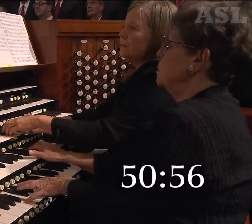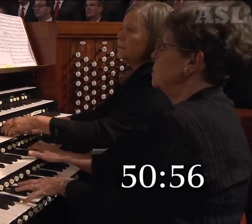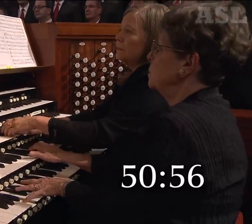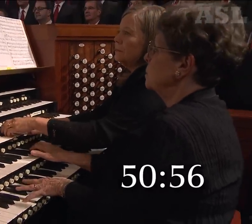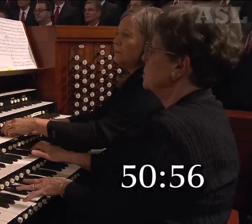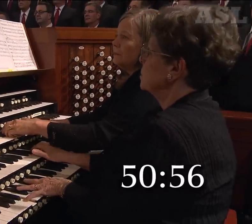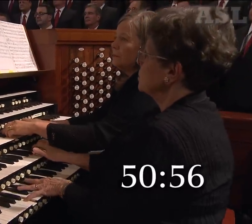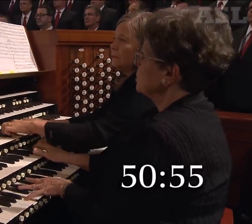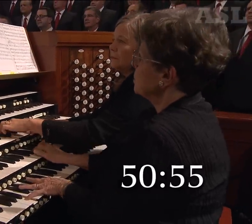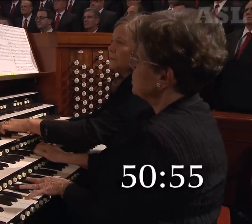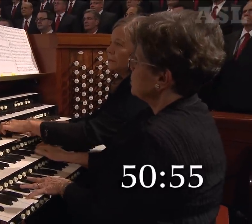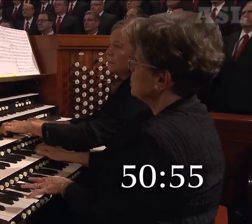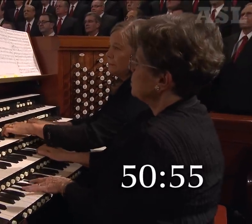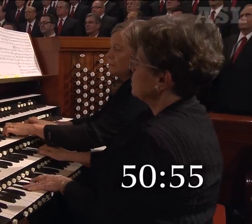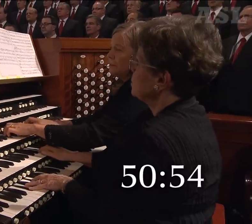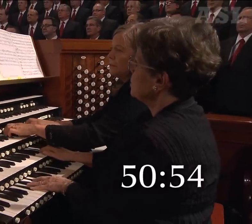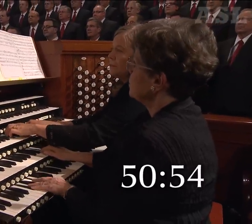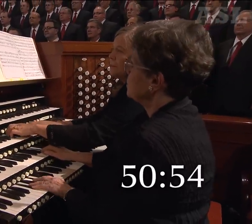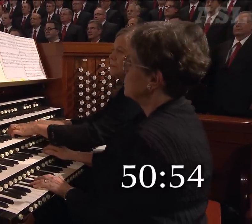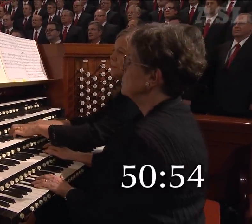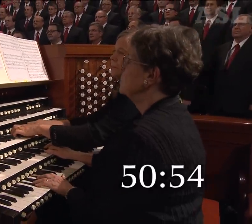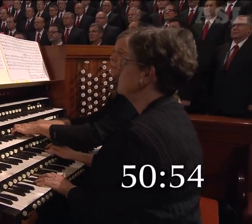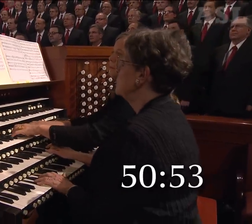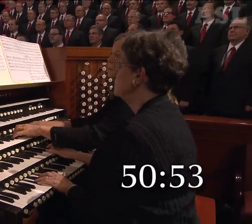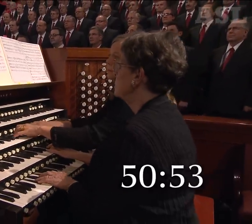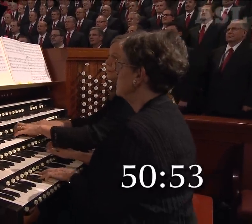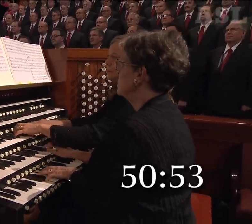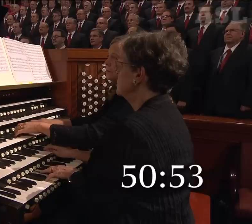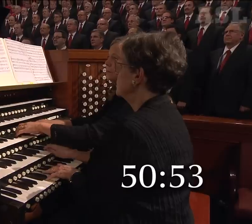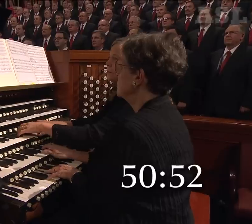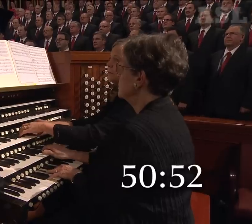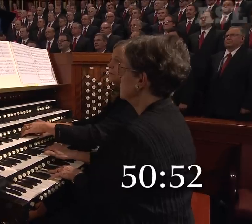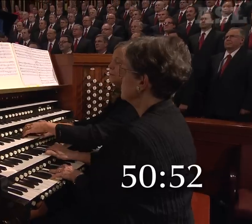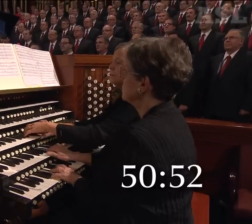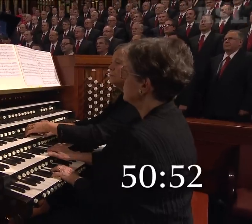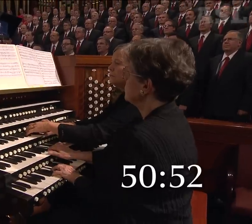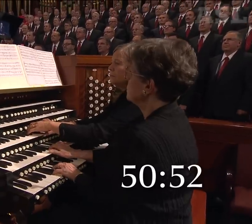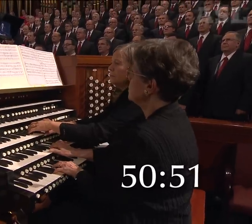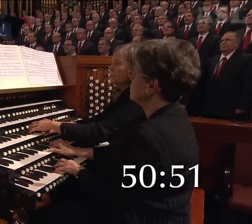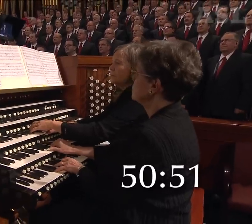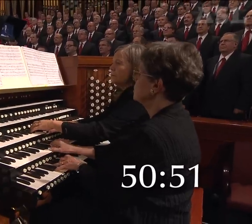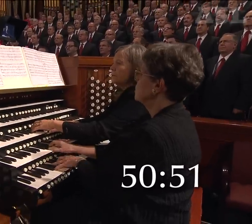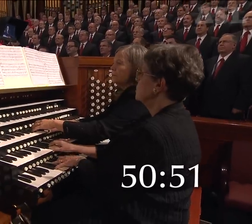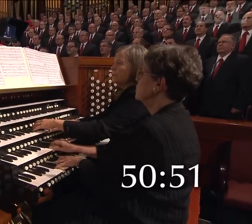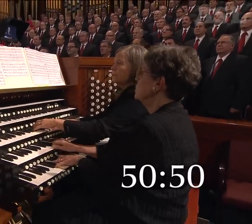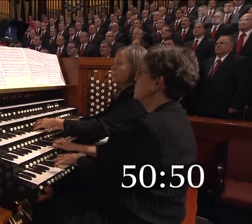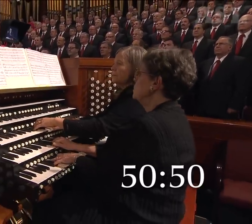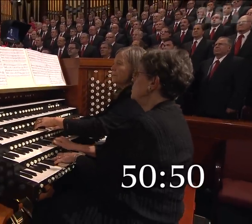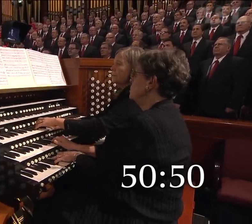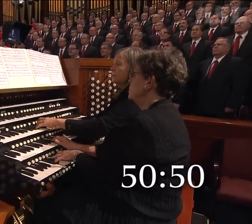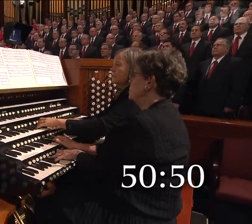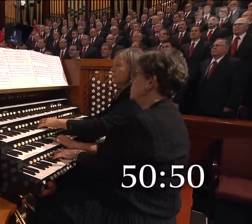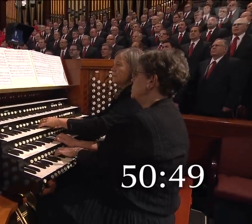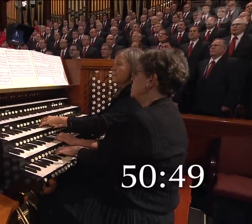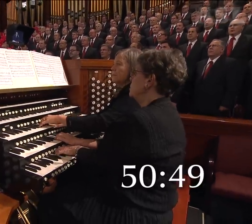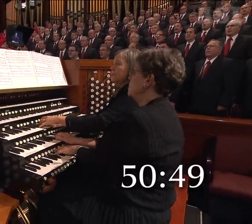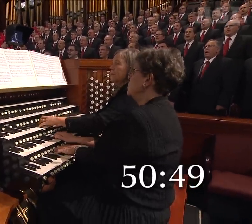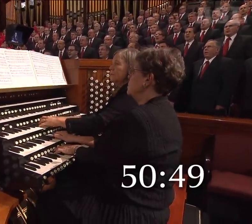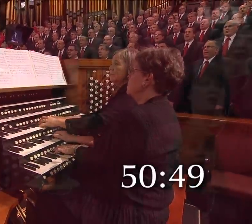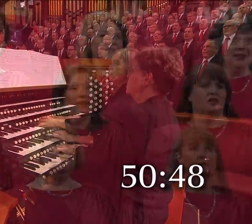CLOSED CAPTION CHANNEL